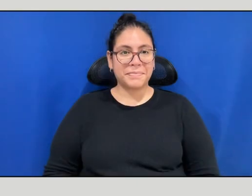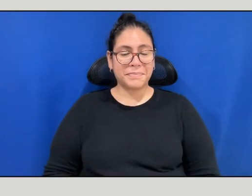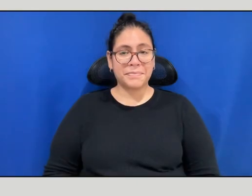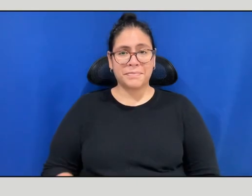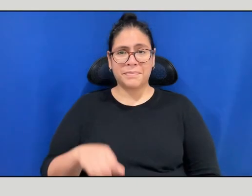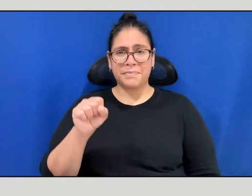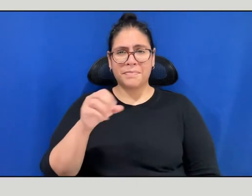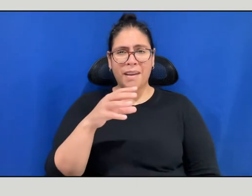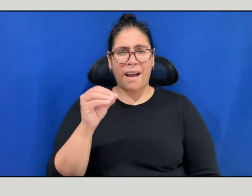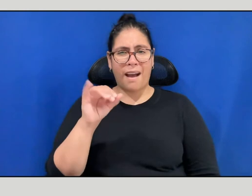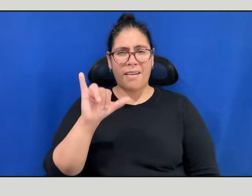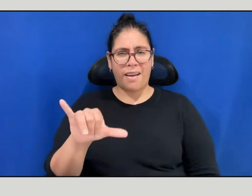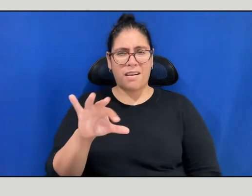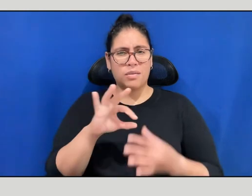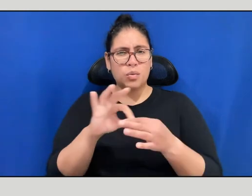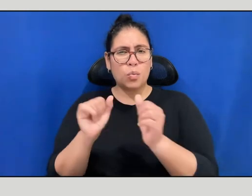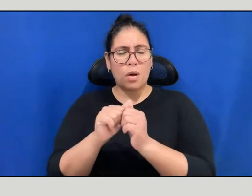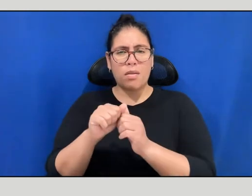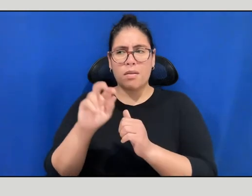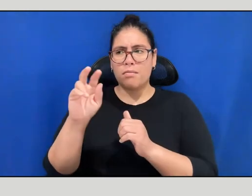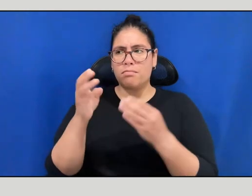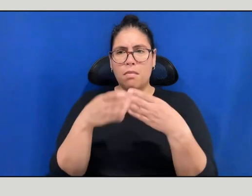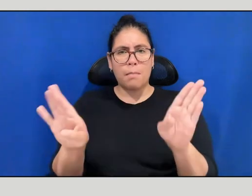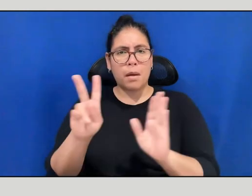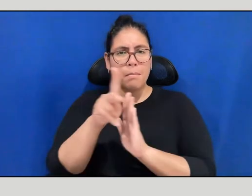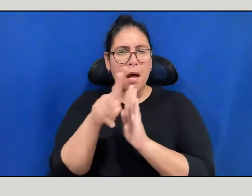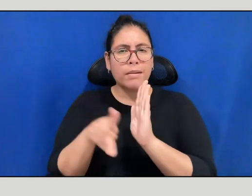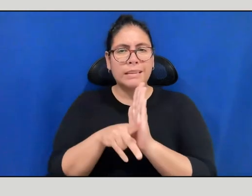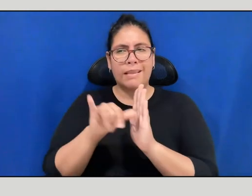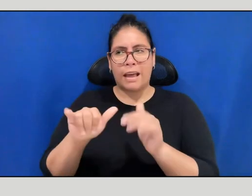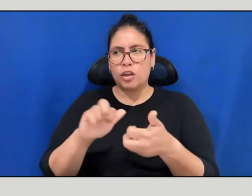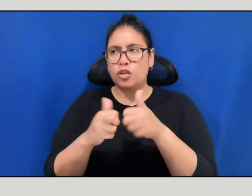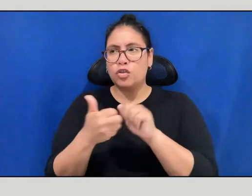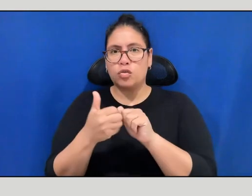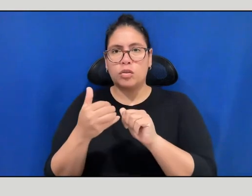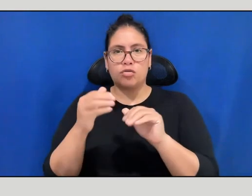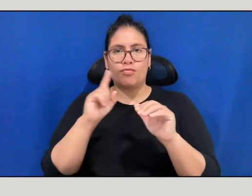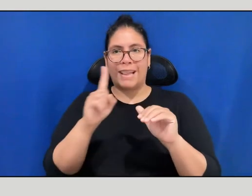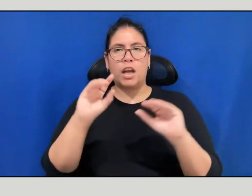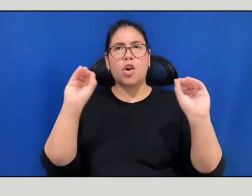Yes, I say that with that caveat. There's no way out in a way because there's a lot of people